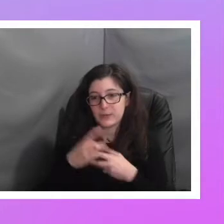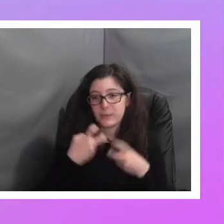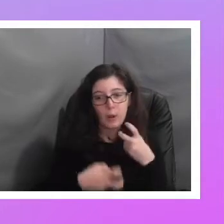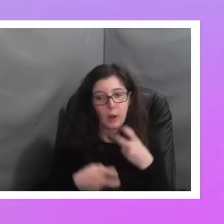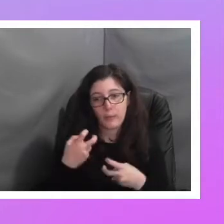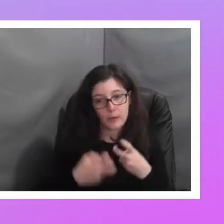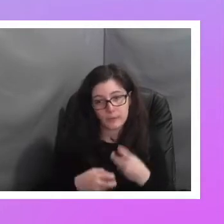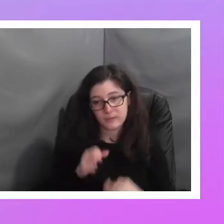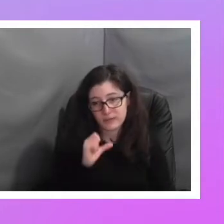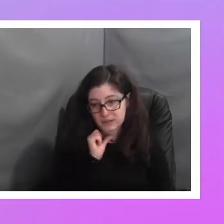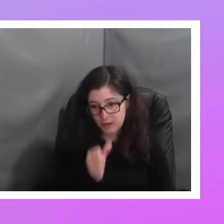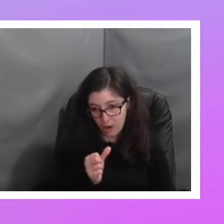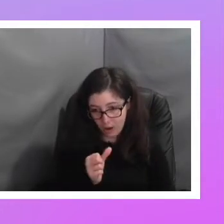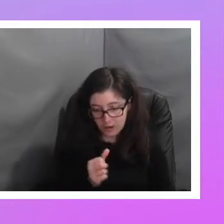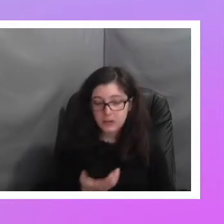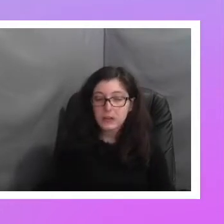that are built into something you buy.